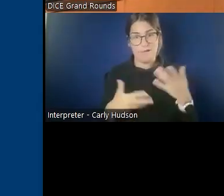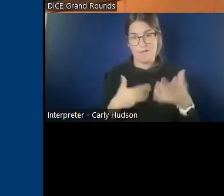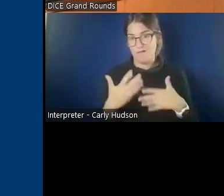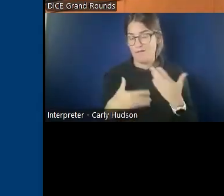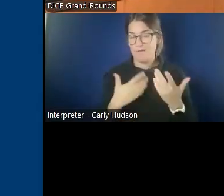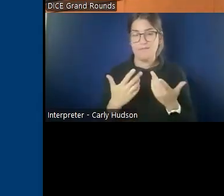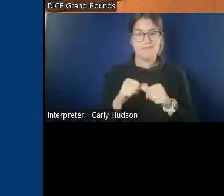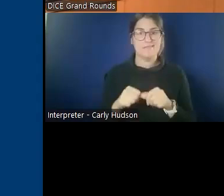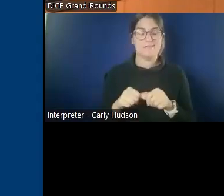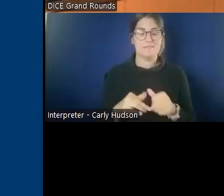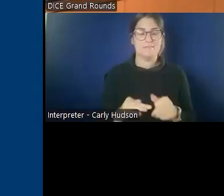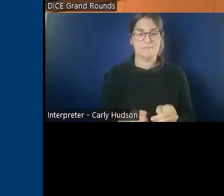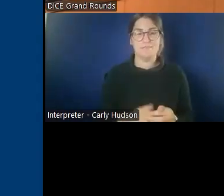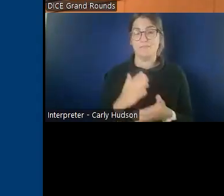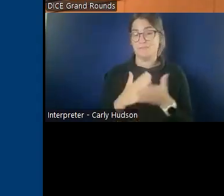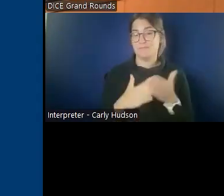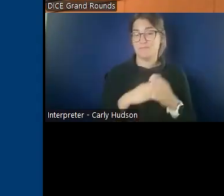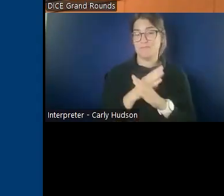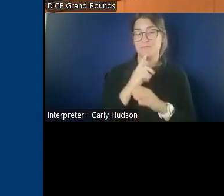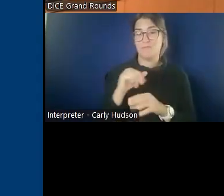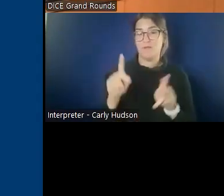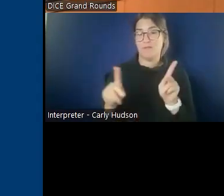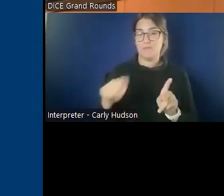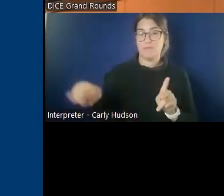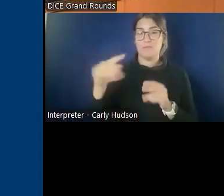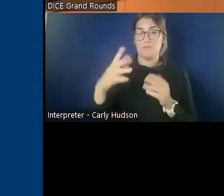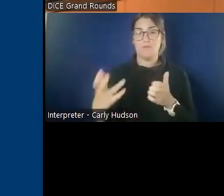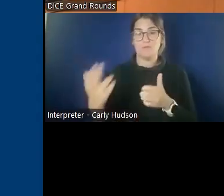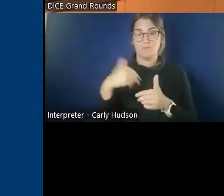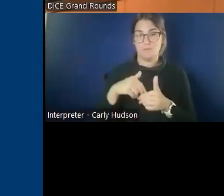found that some of the barriers for other folks who wanted to join either the support group or be